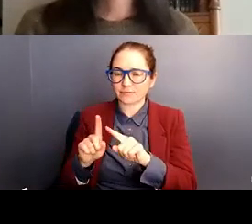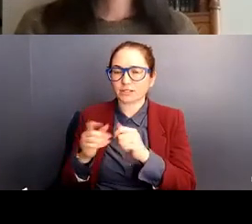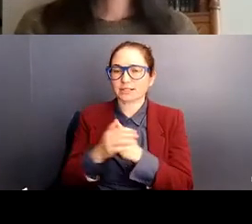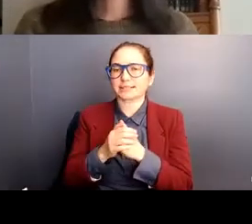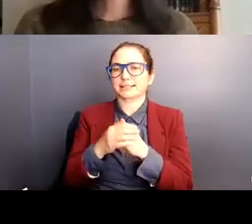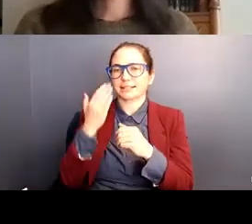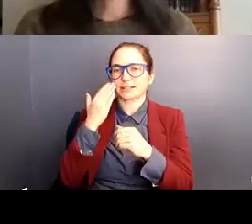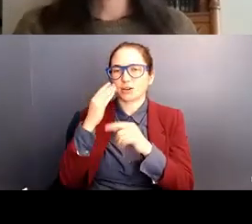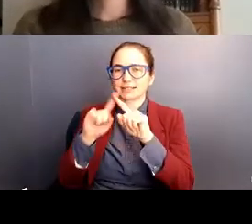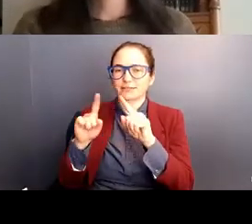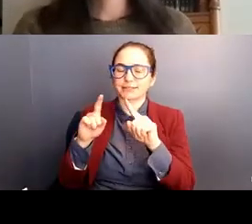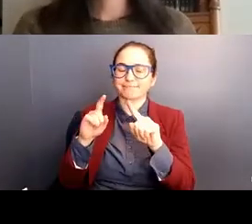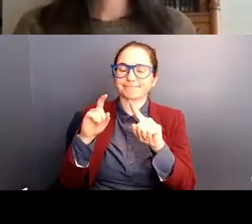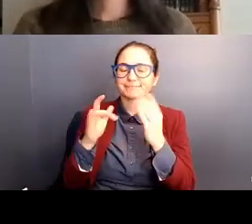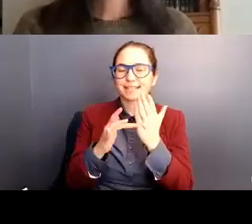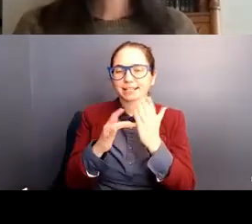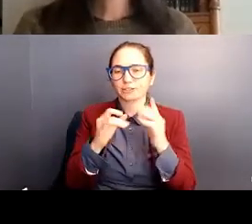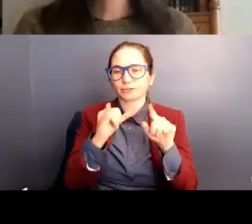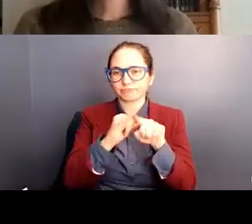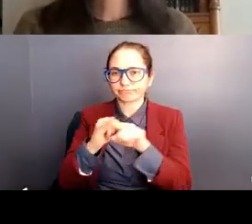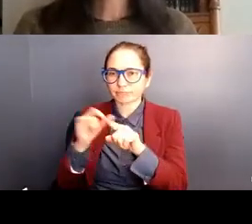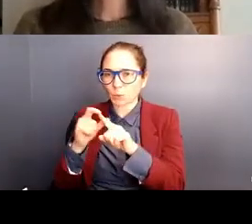technical jargon that you might be sharing so that way the quality